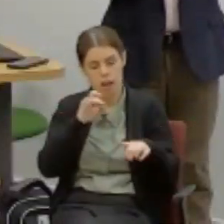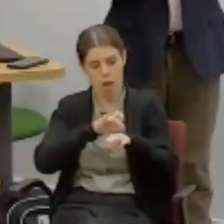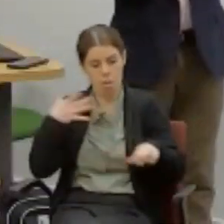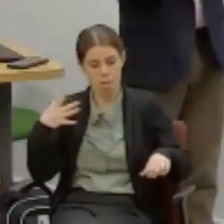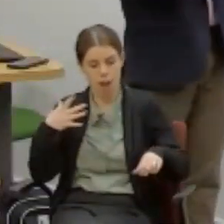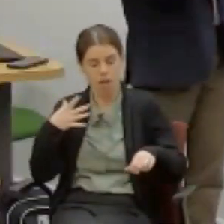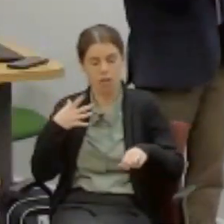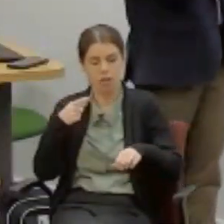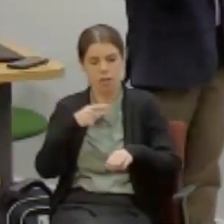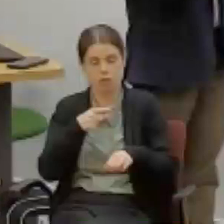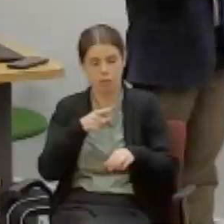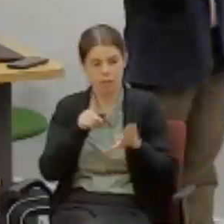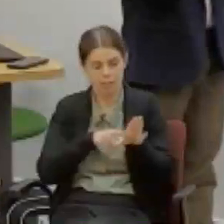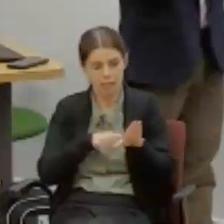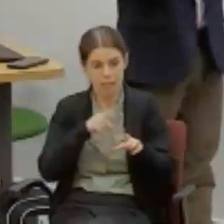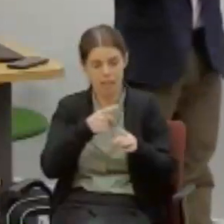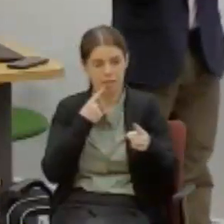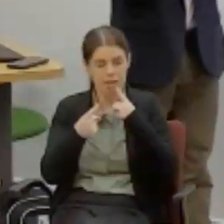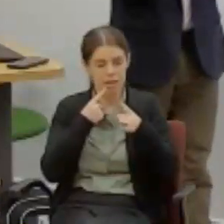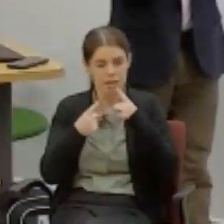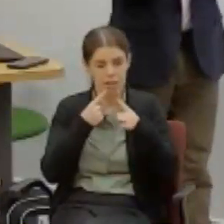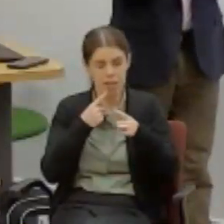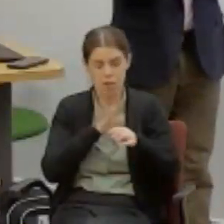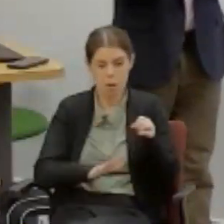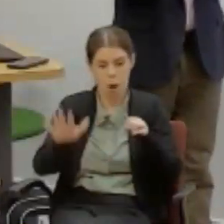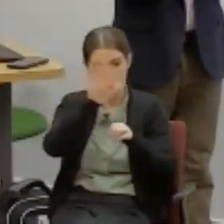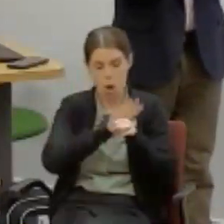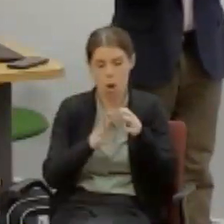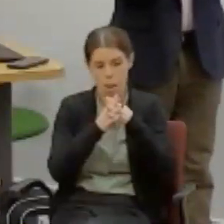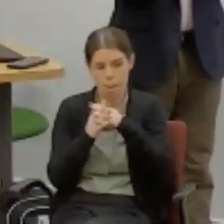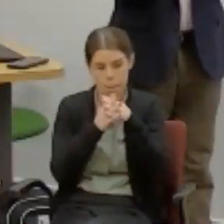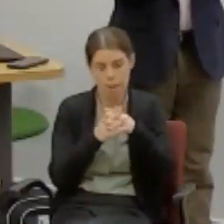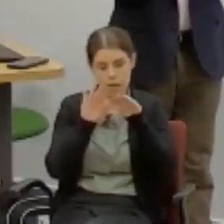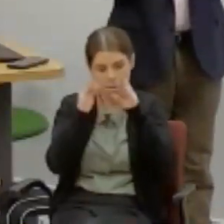You know that these days we come from, which is pretty much all-American football that's been looked at.